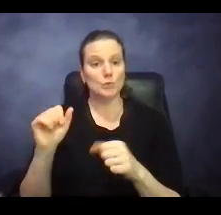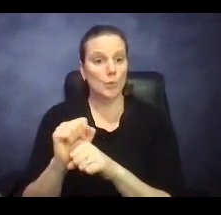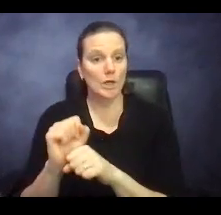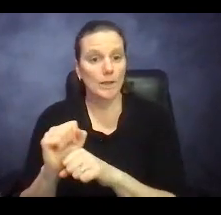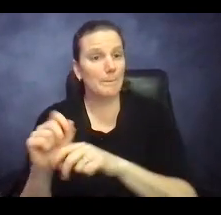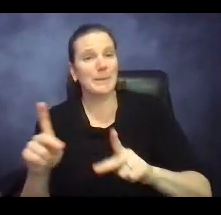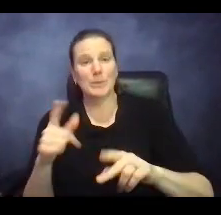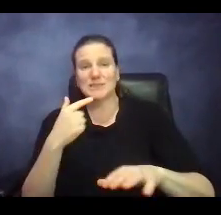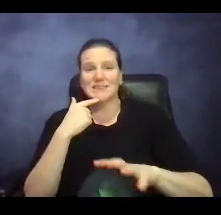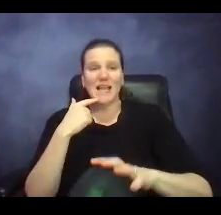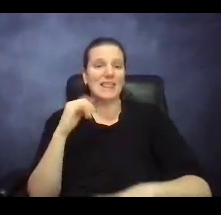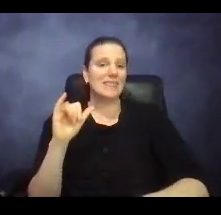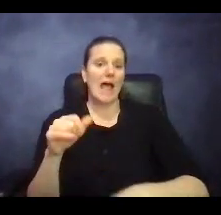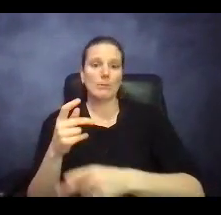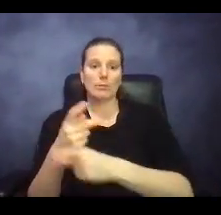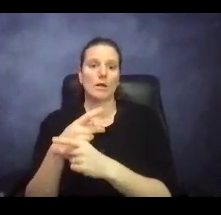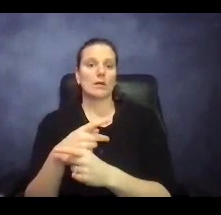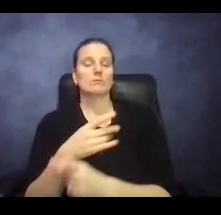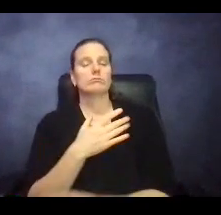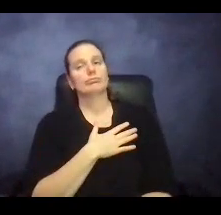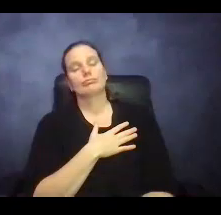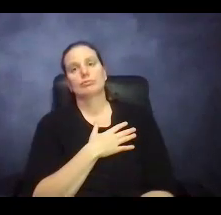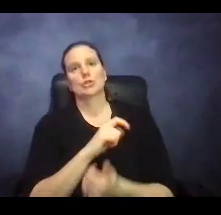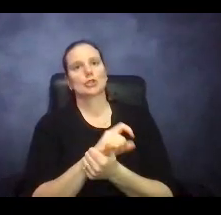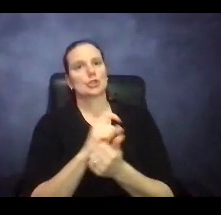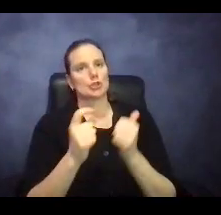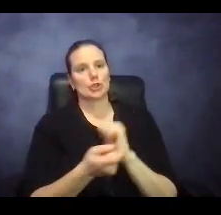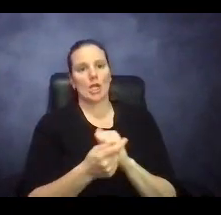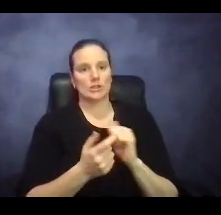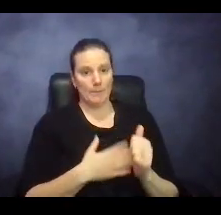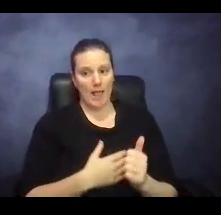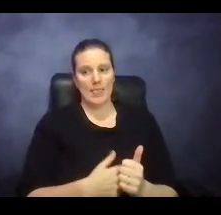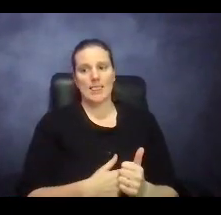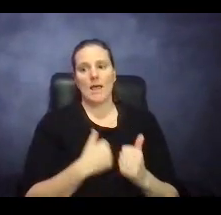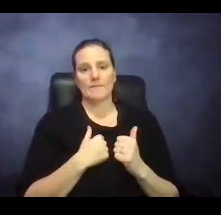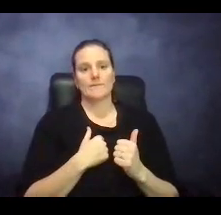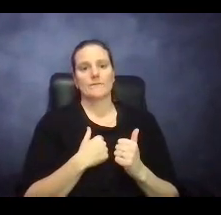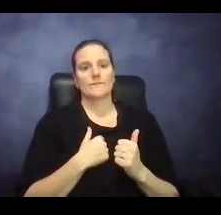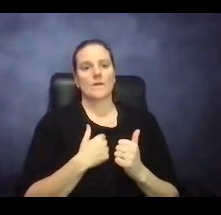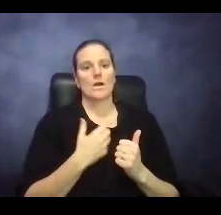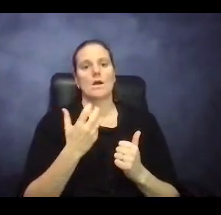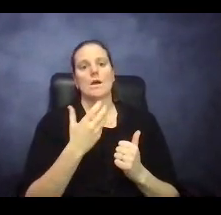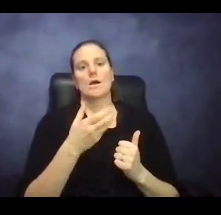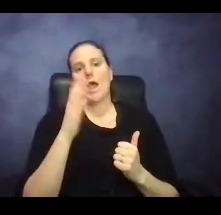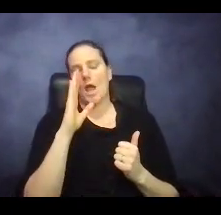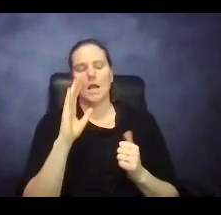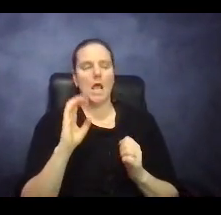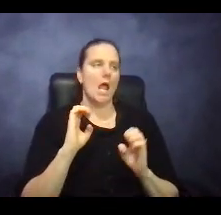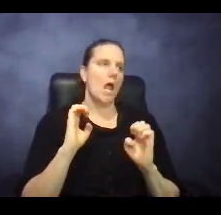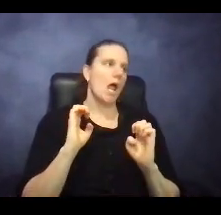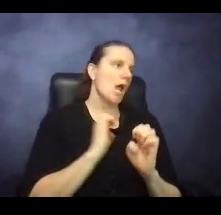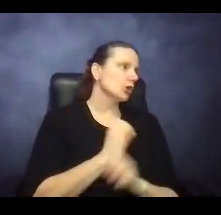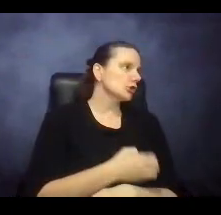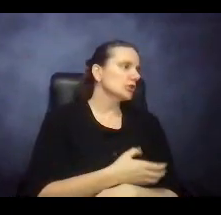that product completely changed my life. That pro, oh my god, everything's so much better. Oh my god, my energy's better. Oh my gosh, my sleep is better.